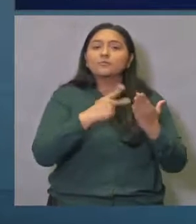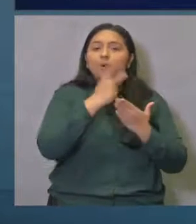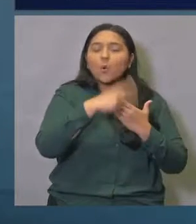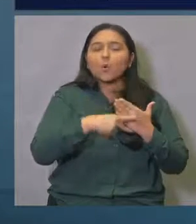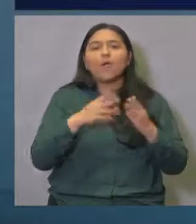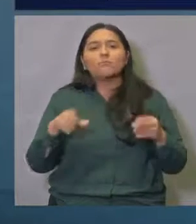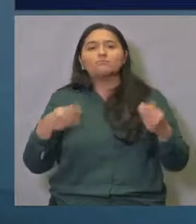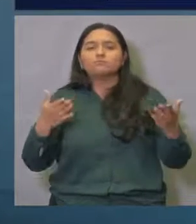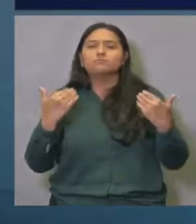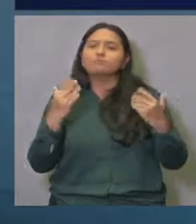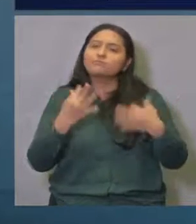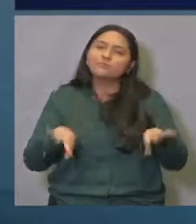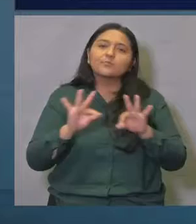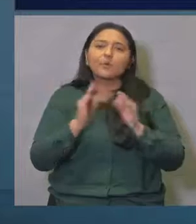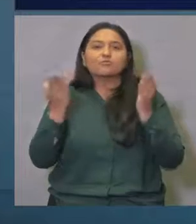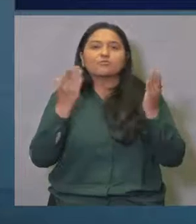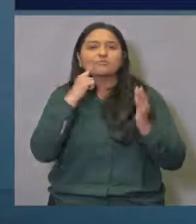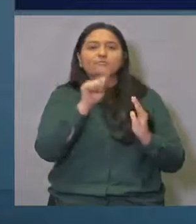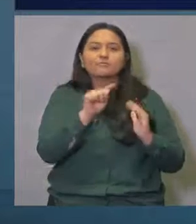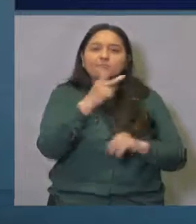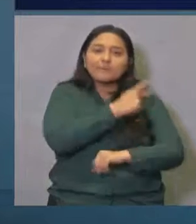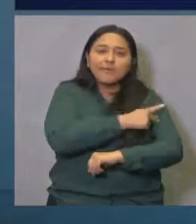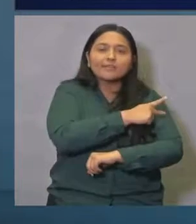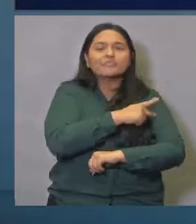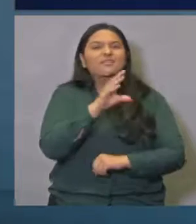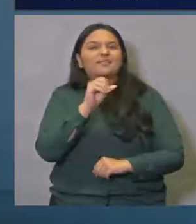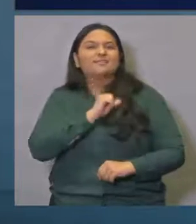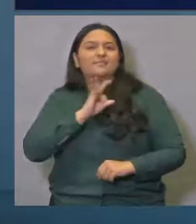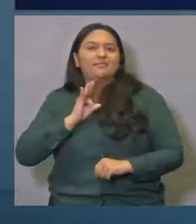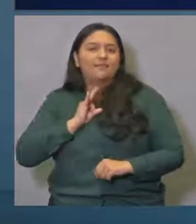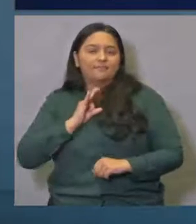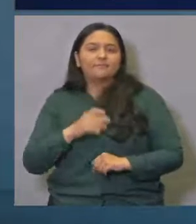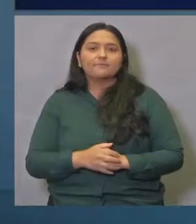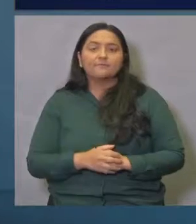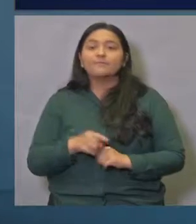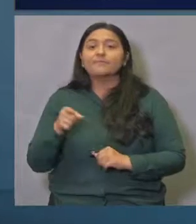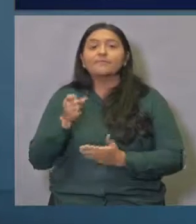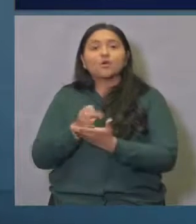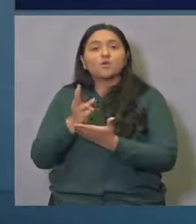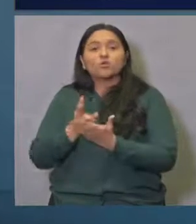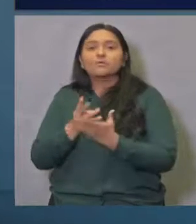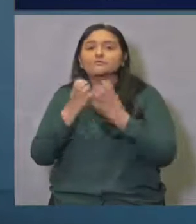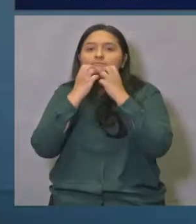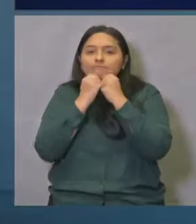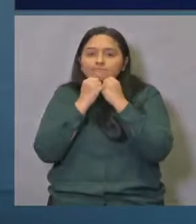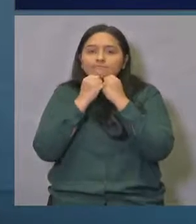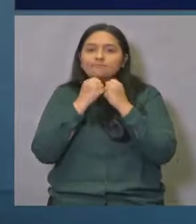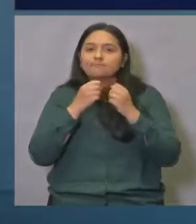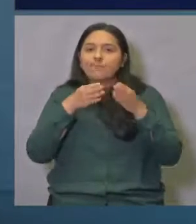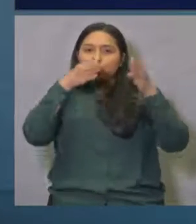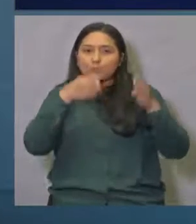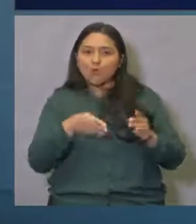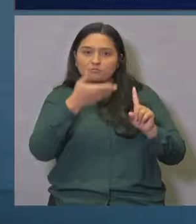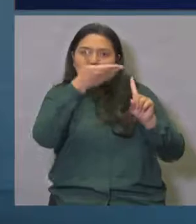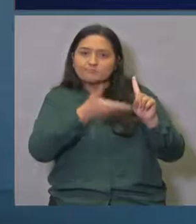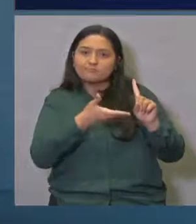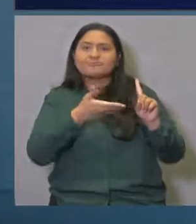PROGRAMS, PROVIDING CRITICAL SERVICES TO PATIENTS AND STAFF.